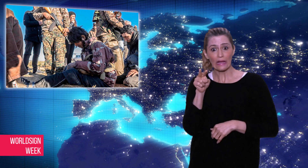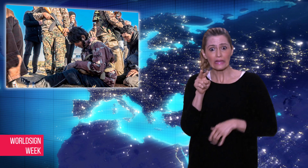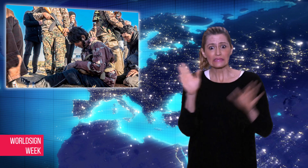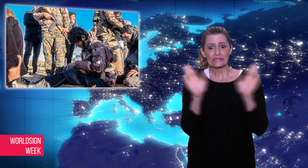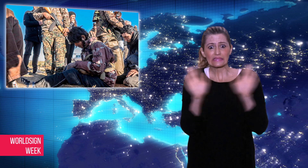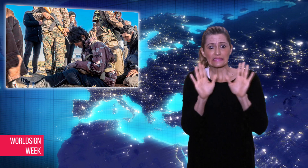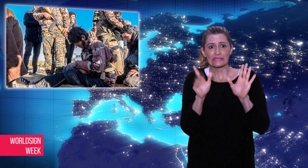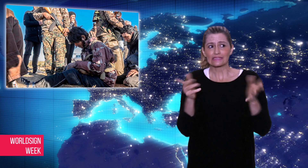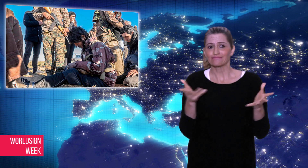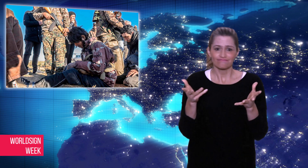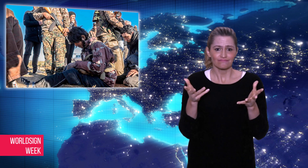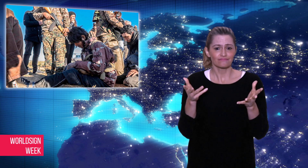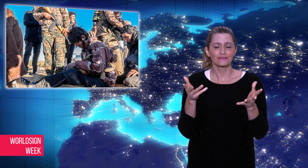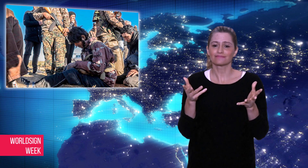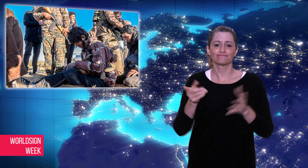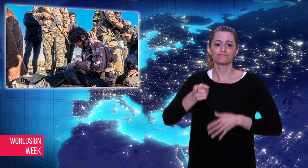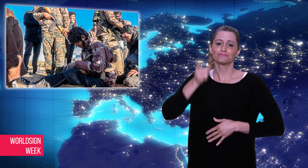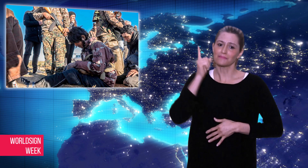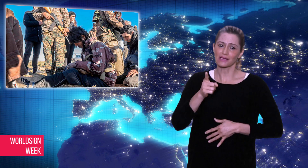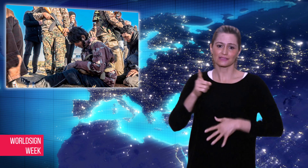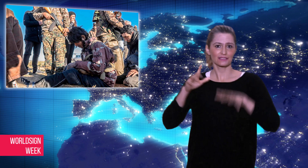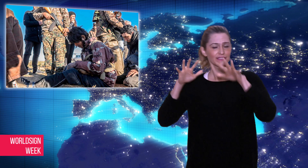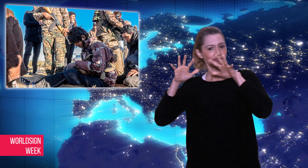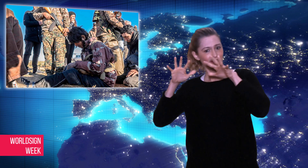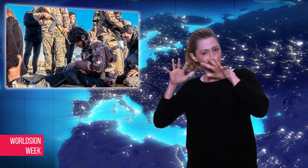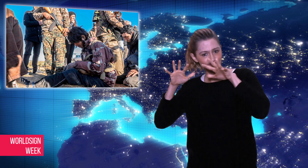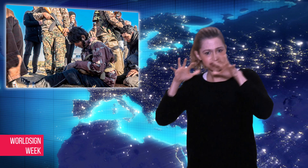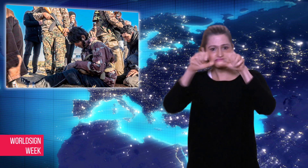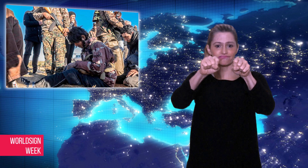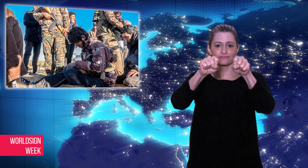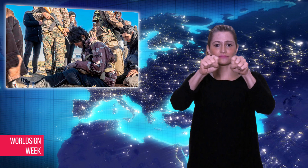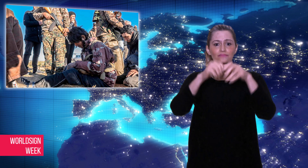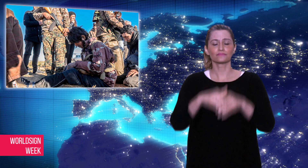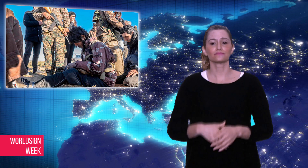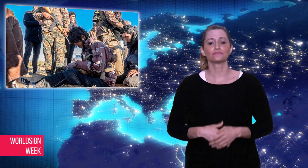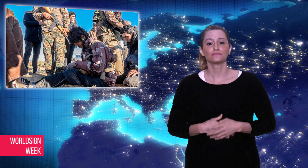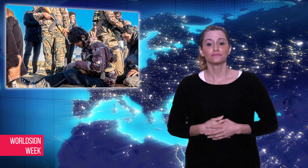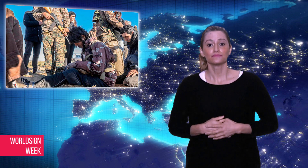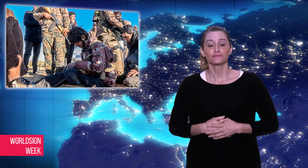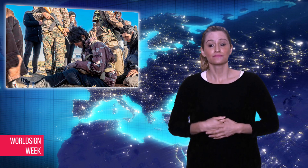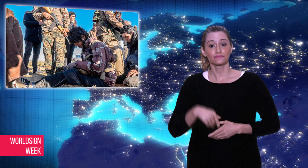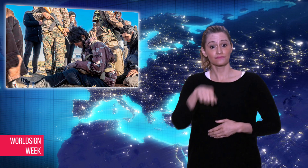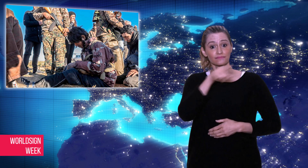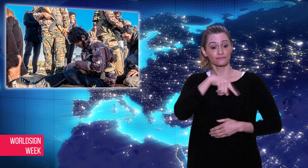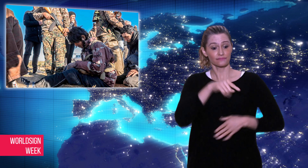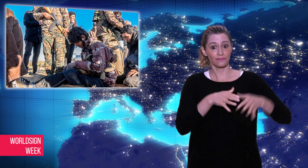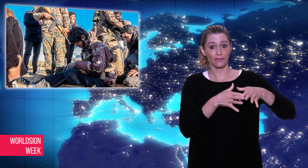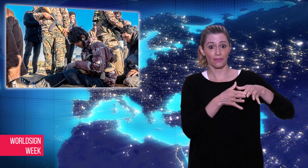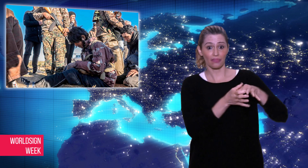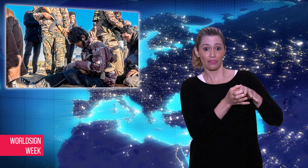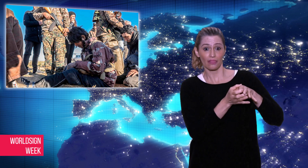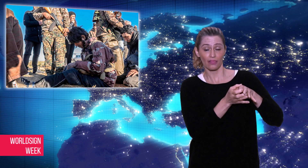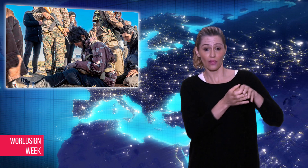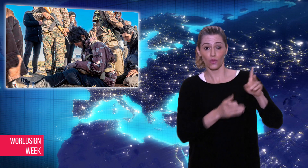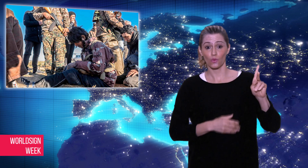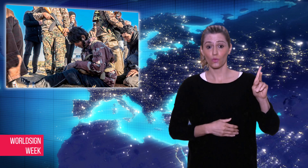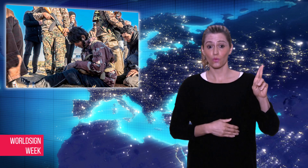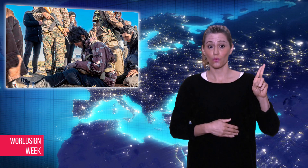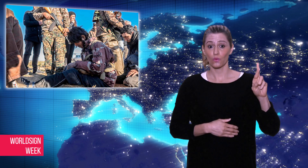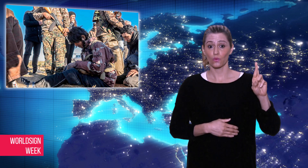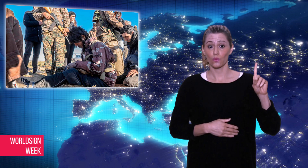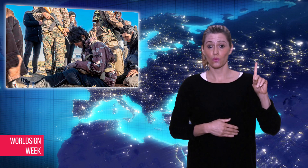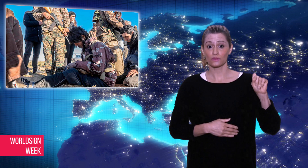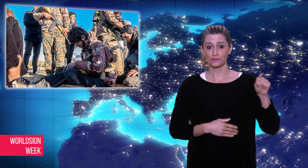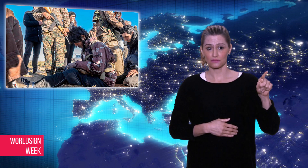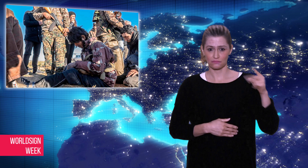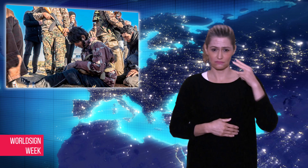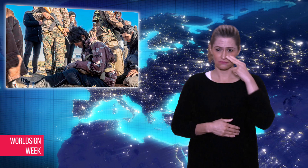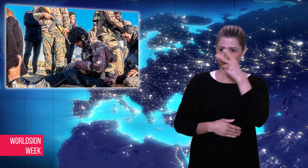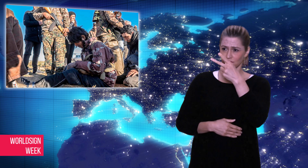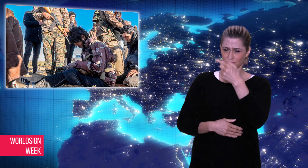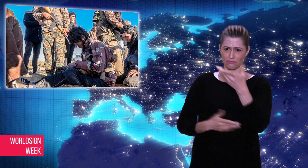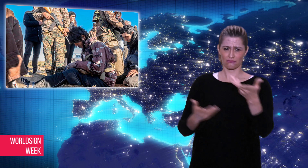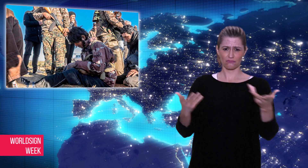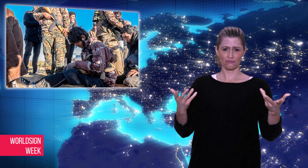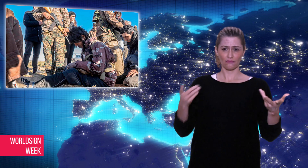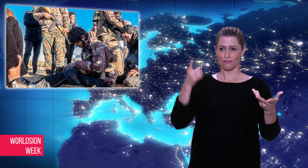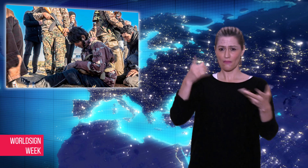The Kurds see the US withdrawal decision as an